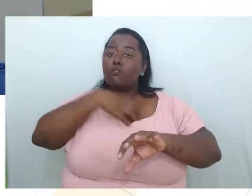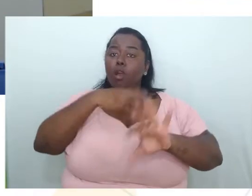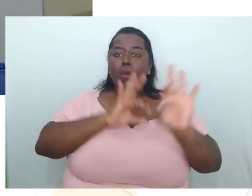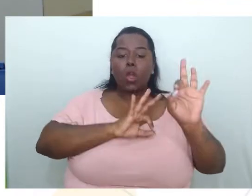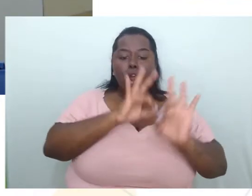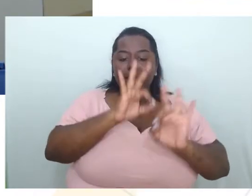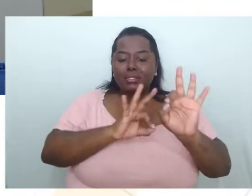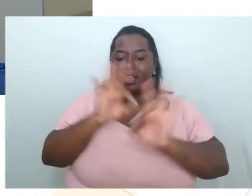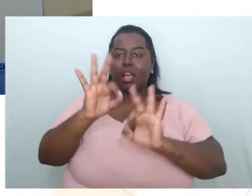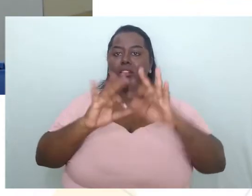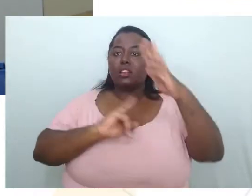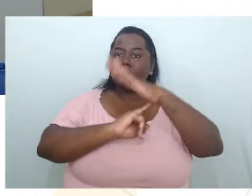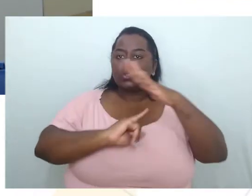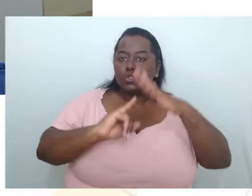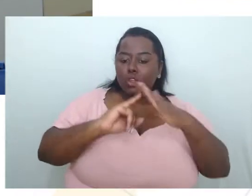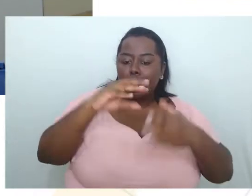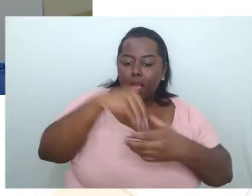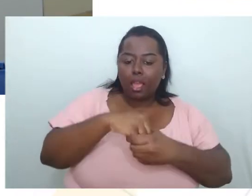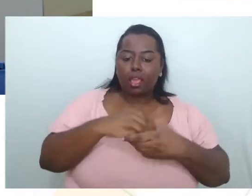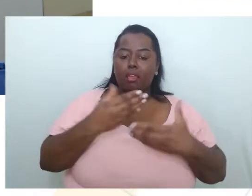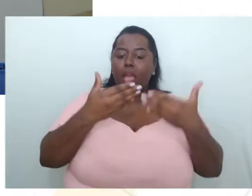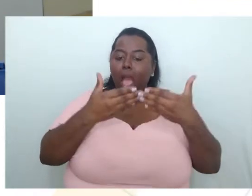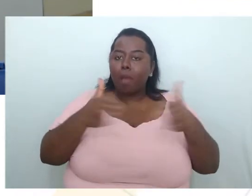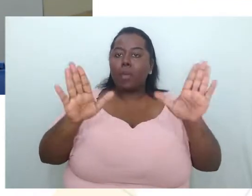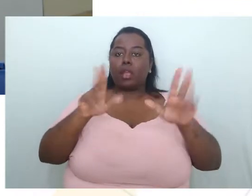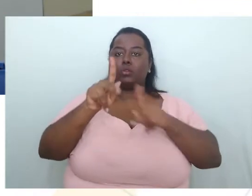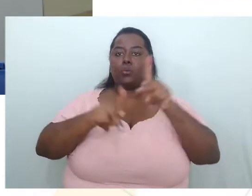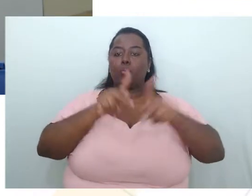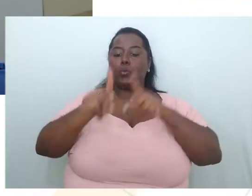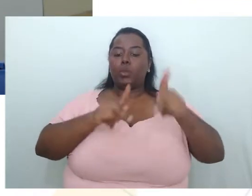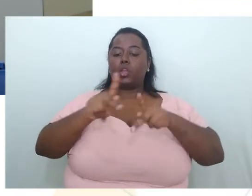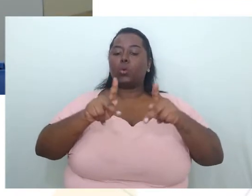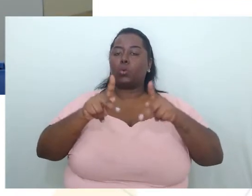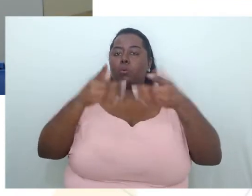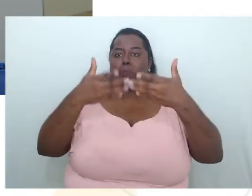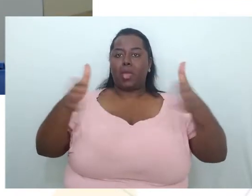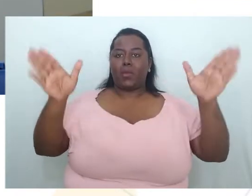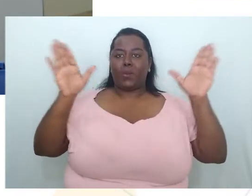that is institutionalized, and opening that up to a larger audience.